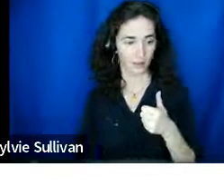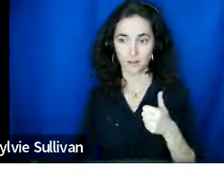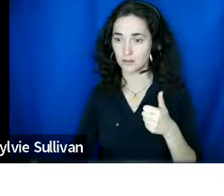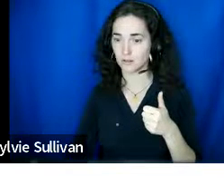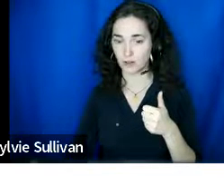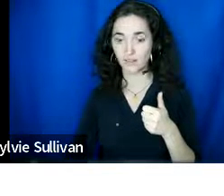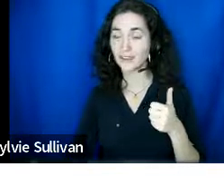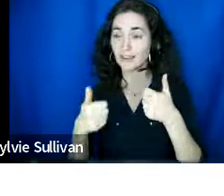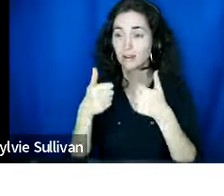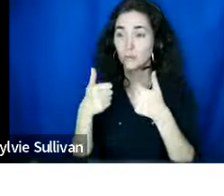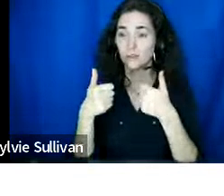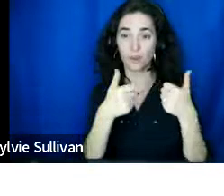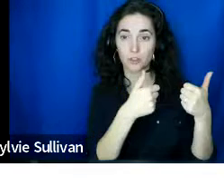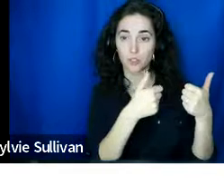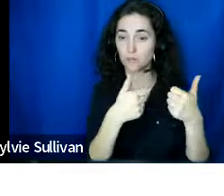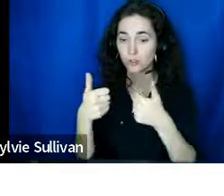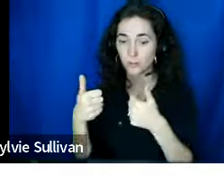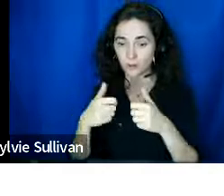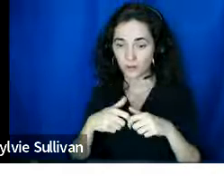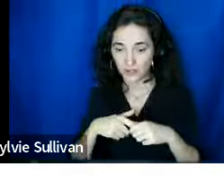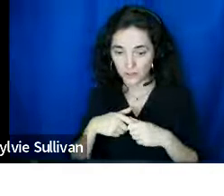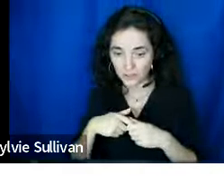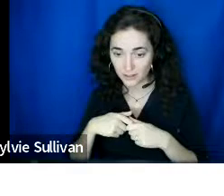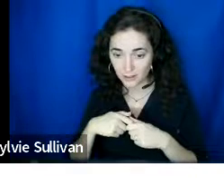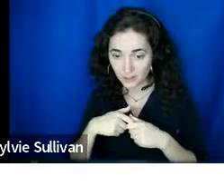So if I can get a couple of thumbs up, just make sure you guys are still alive.